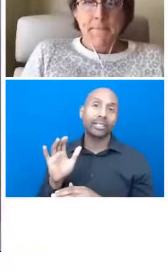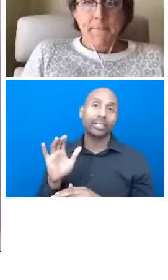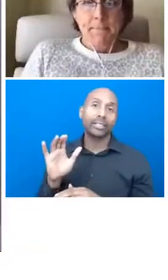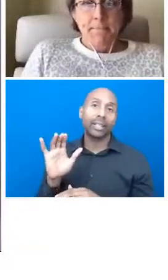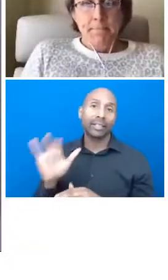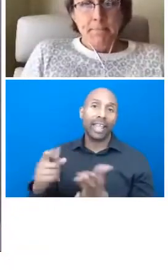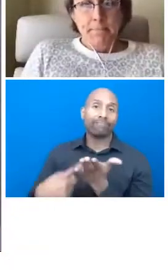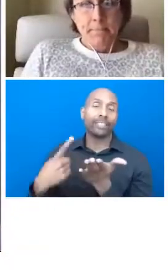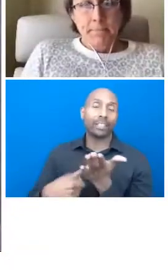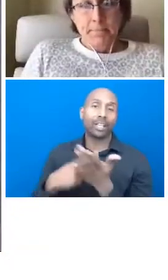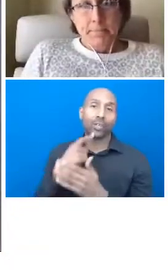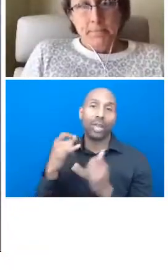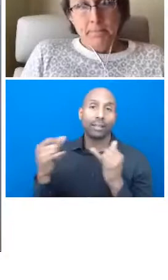It speaks from your voice.